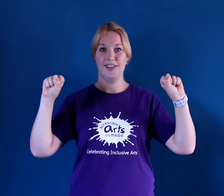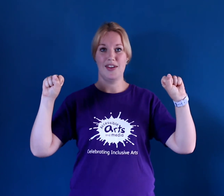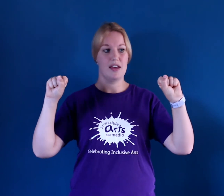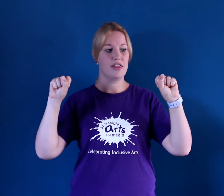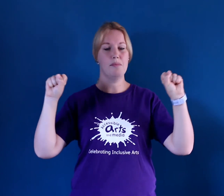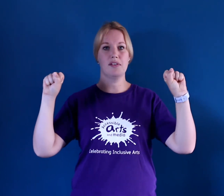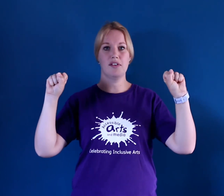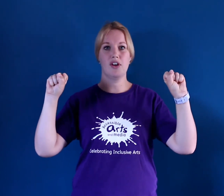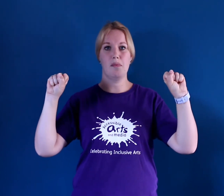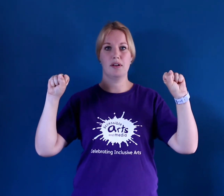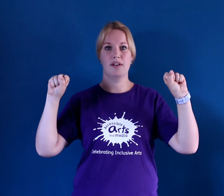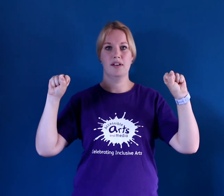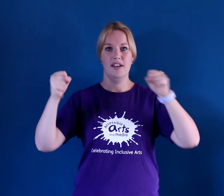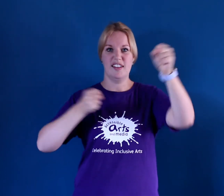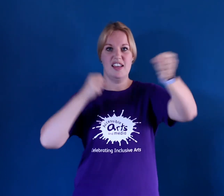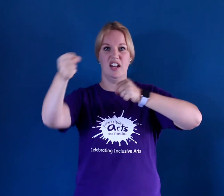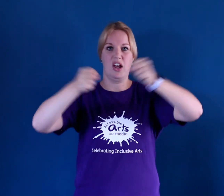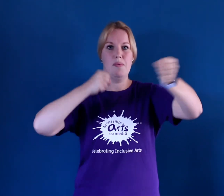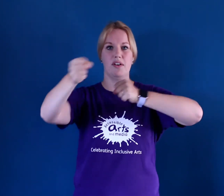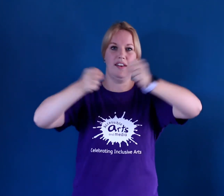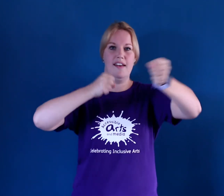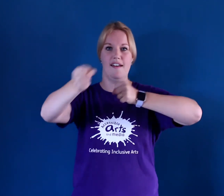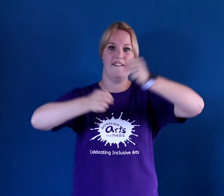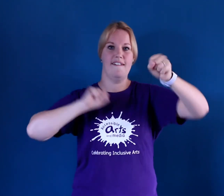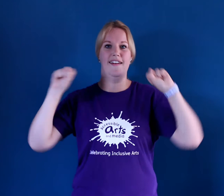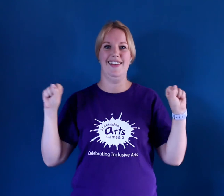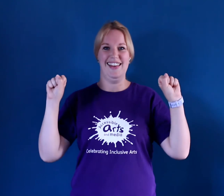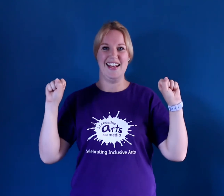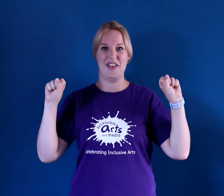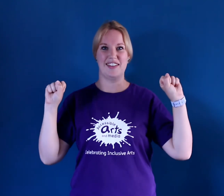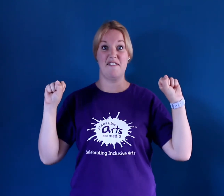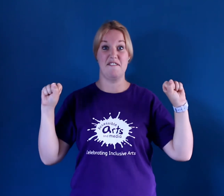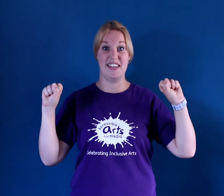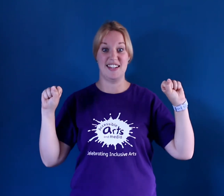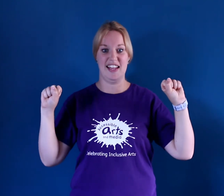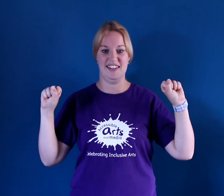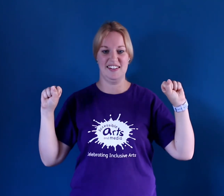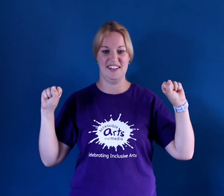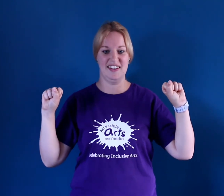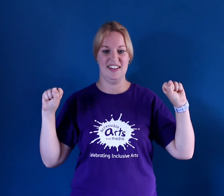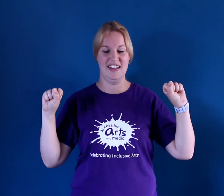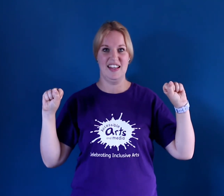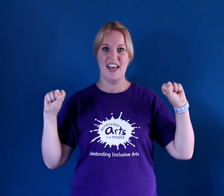and your thumbs are on top. Like you’re going to go boxing. There you go that’s a fist hand.